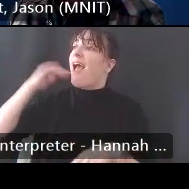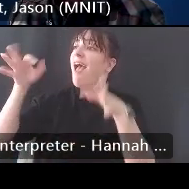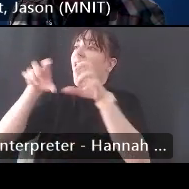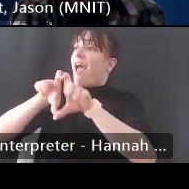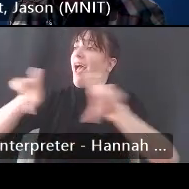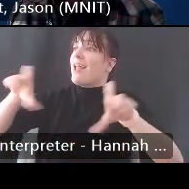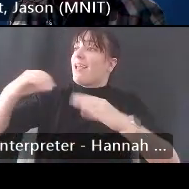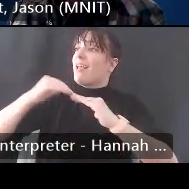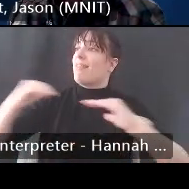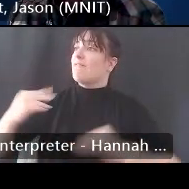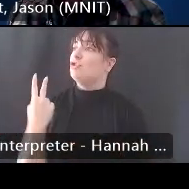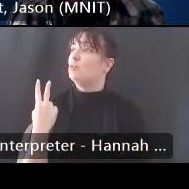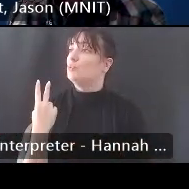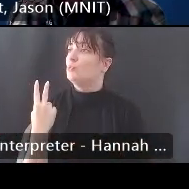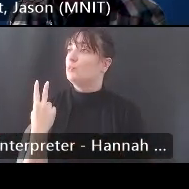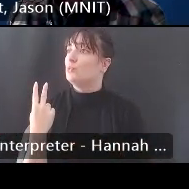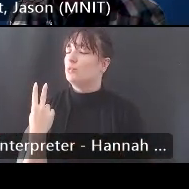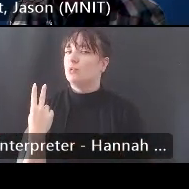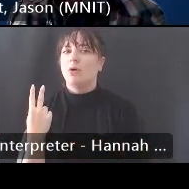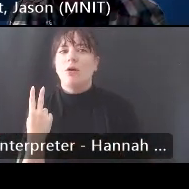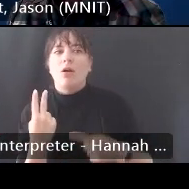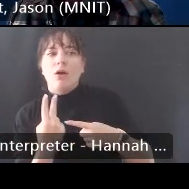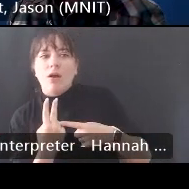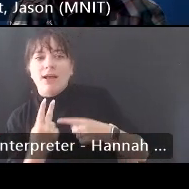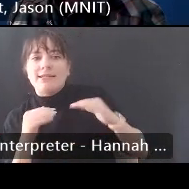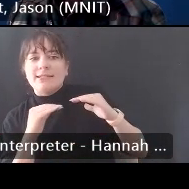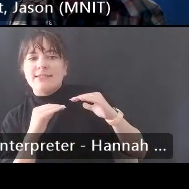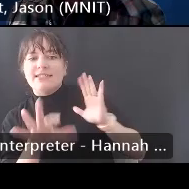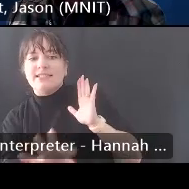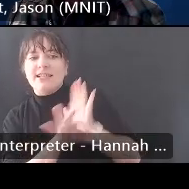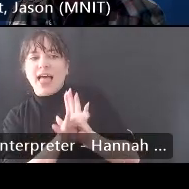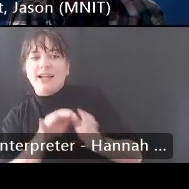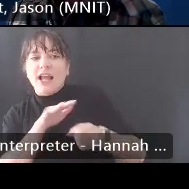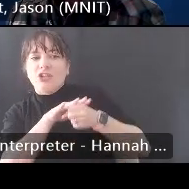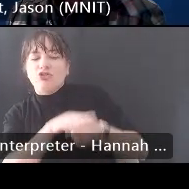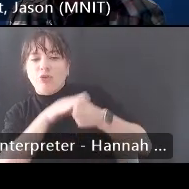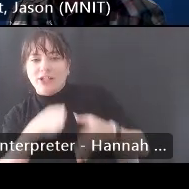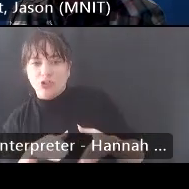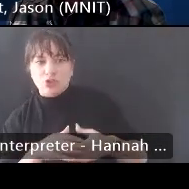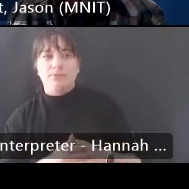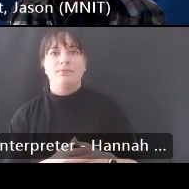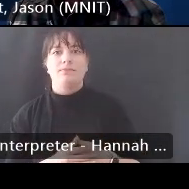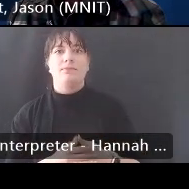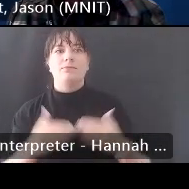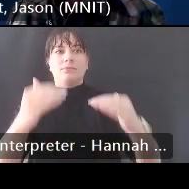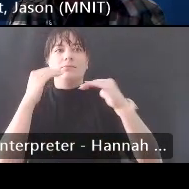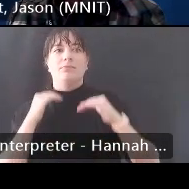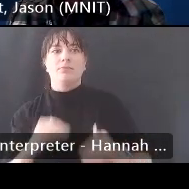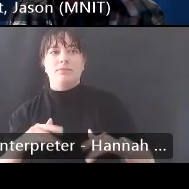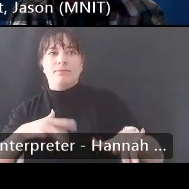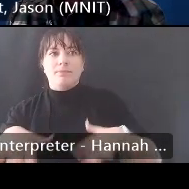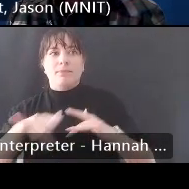I here is select a stressor. Map options, heading level 2. And then map options. Stressor overview, heading level 2.